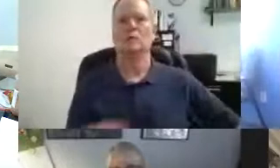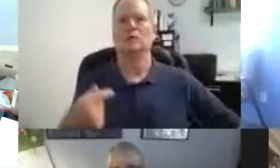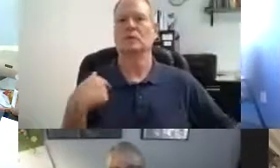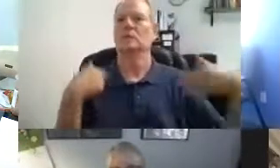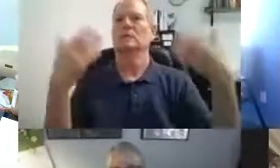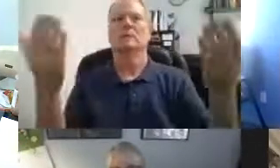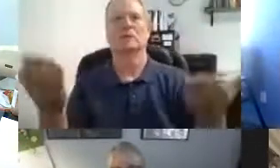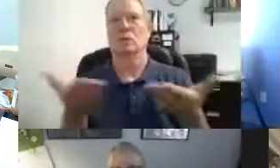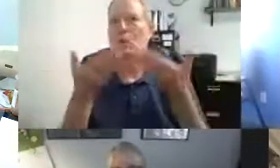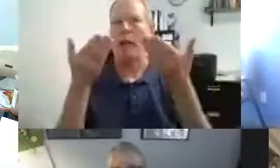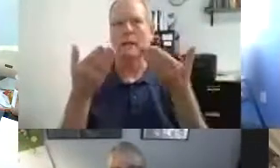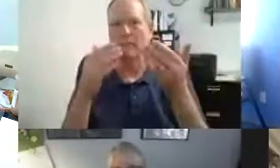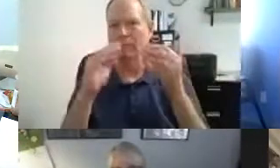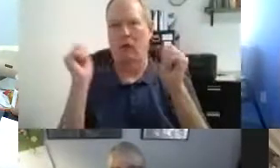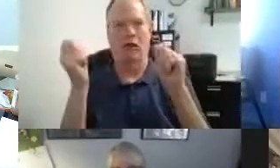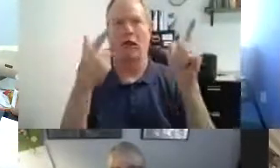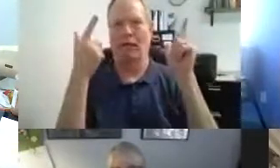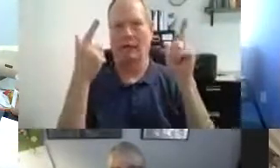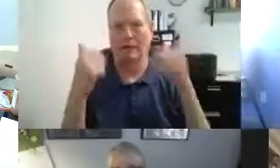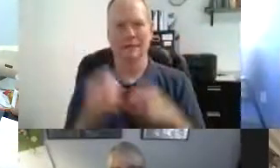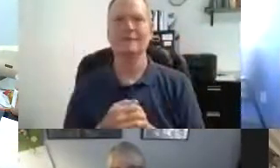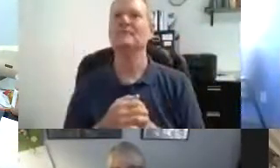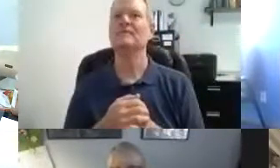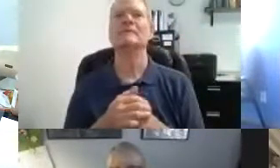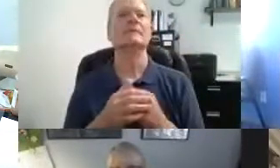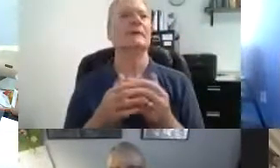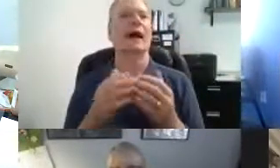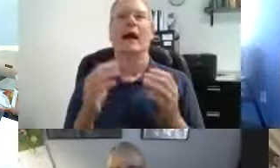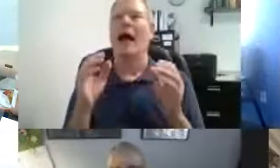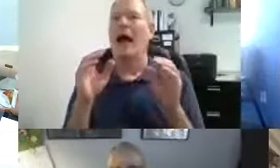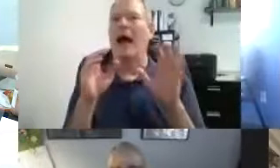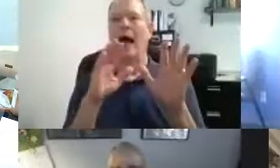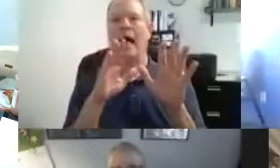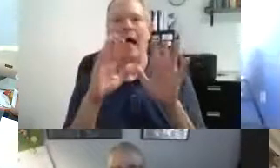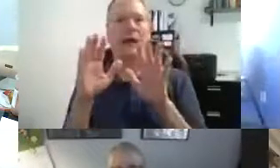Again, you are welcome to join us.